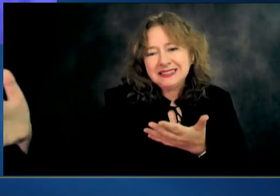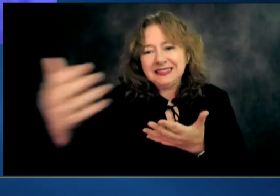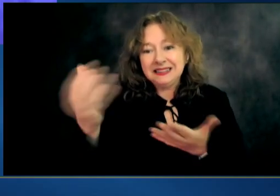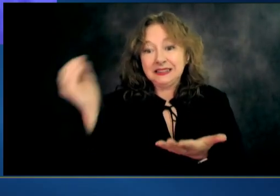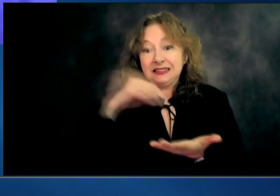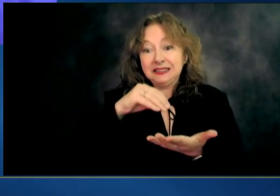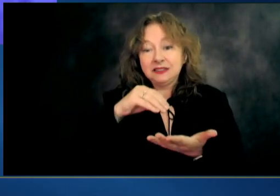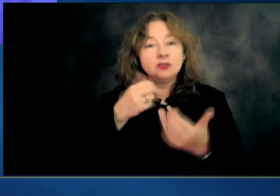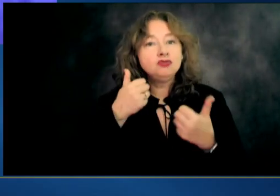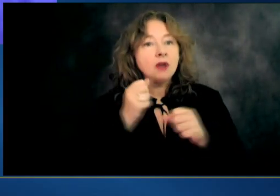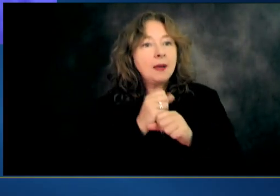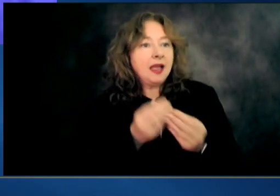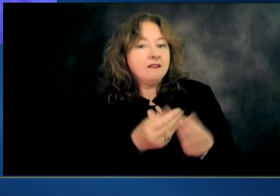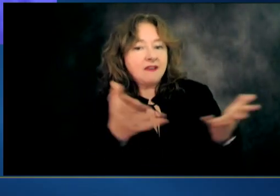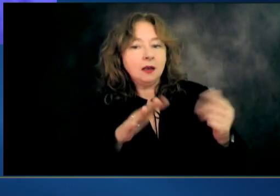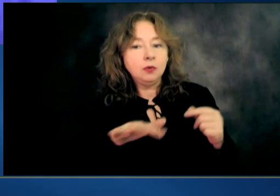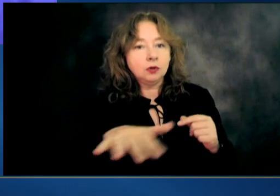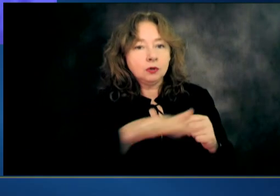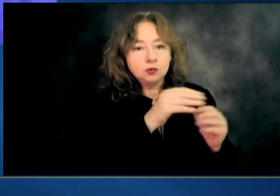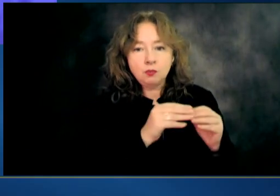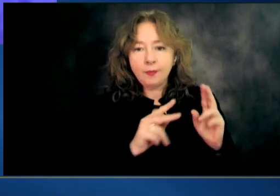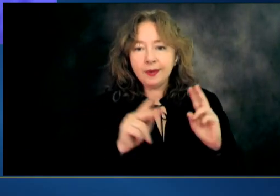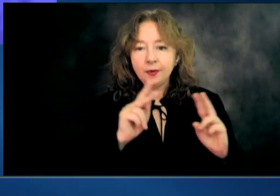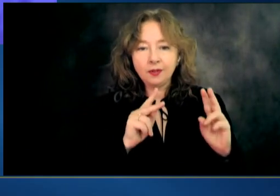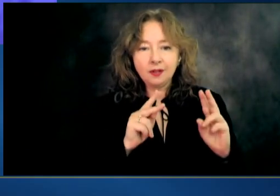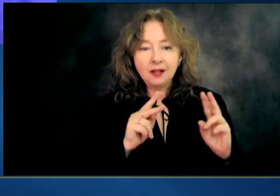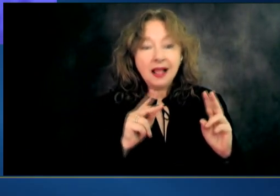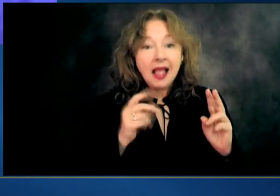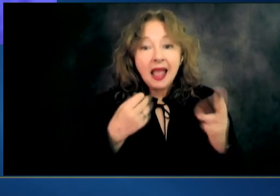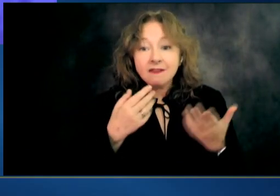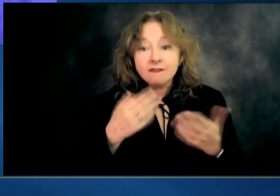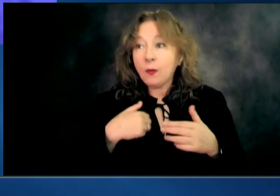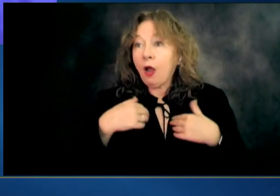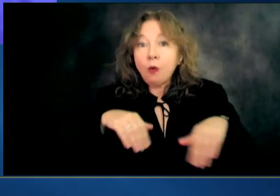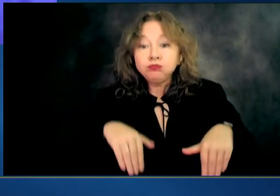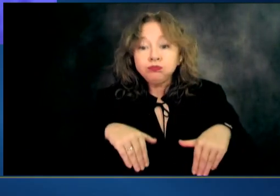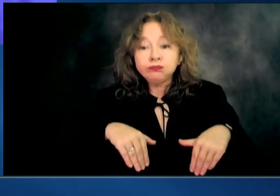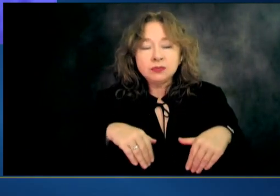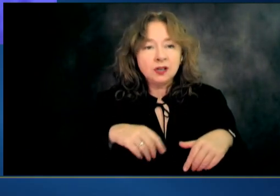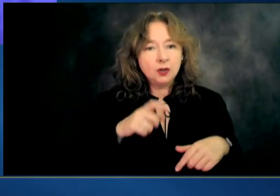because otherwise you've got to be a millionaire and lucky to have access